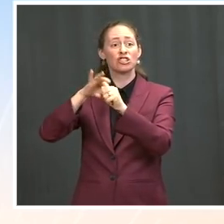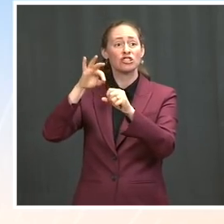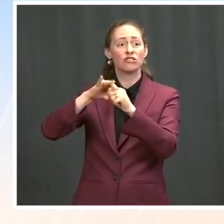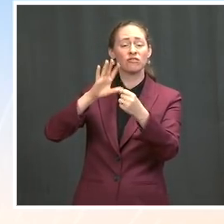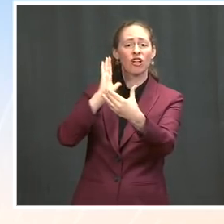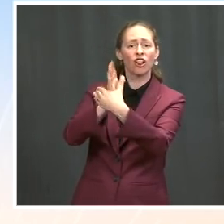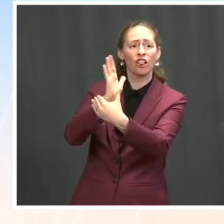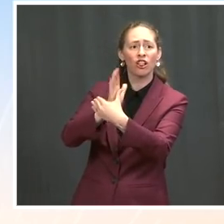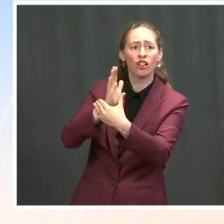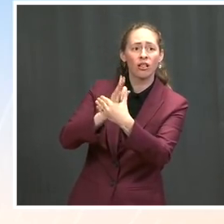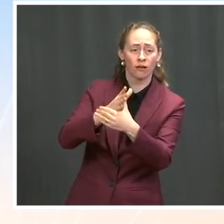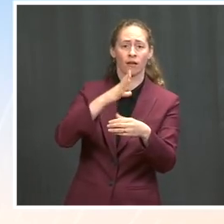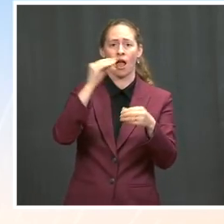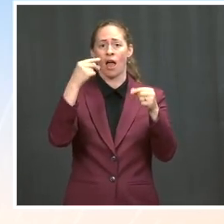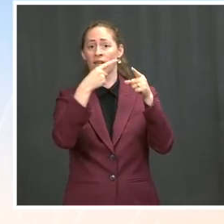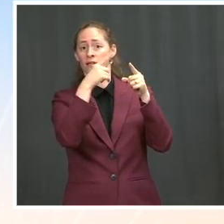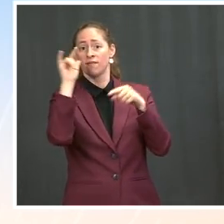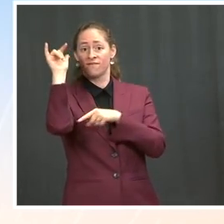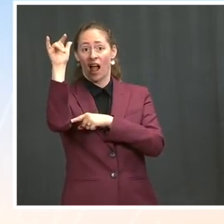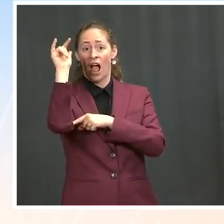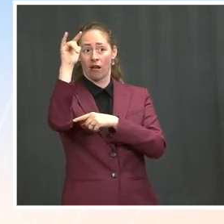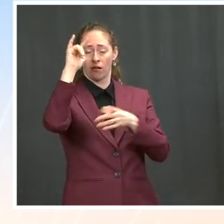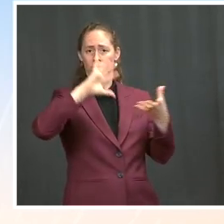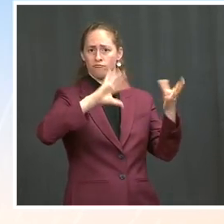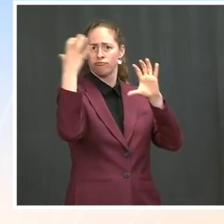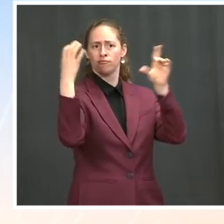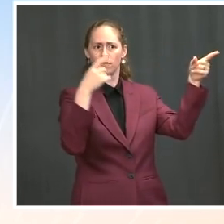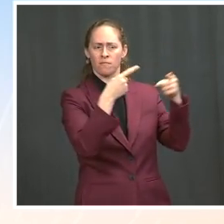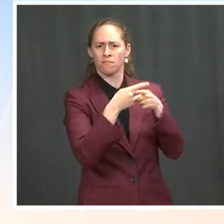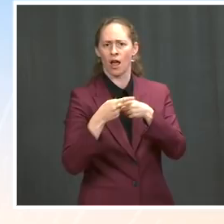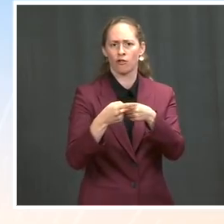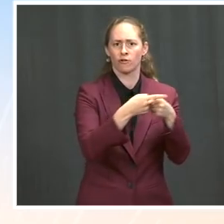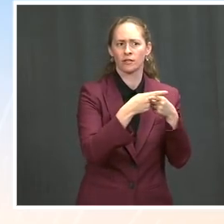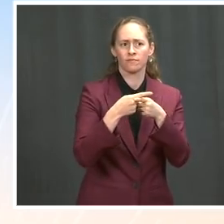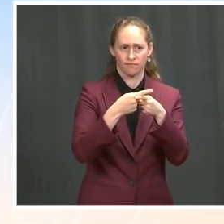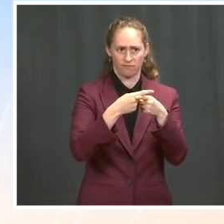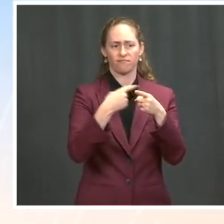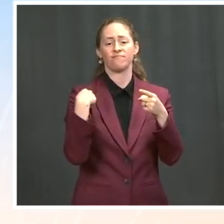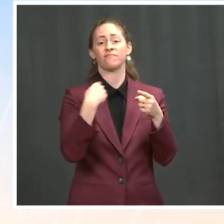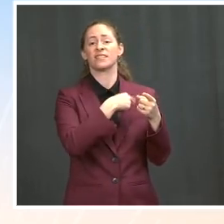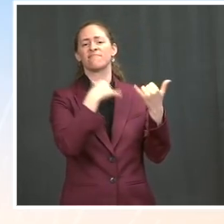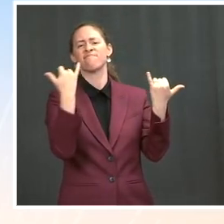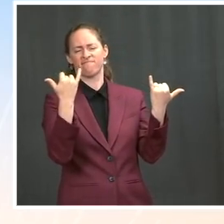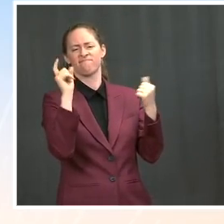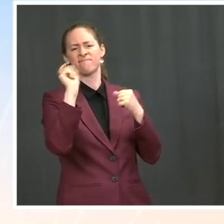and holding the regime accountable. So, earlier today, the Department of State and the Department of Treasury designated